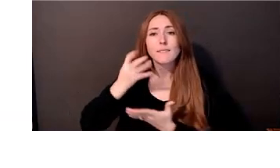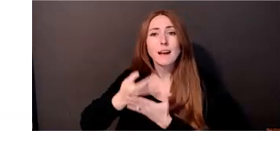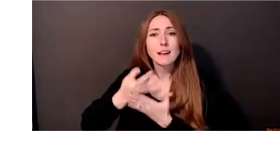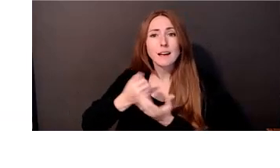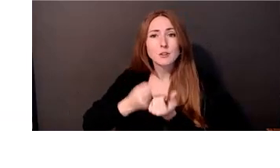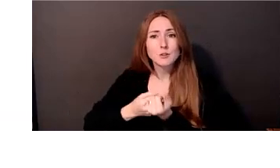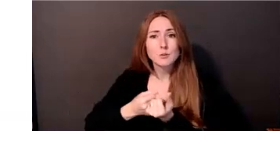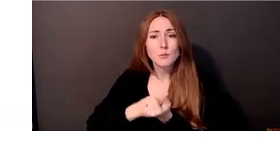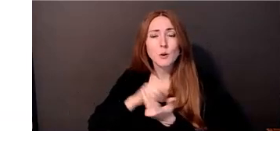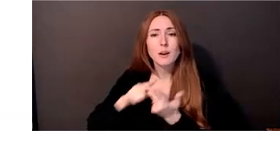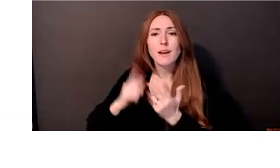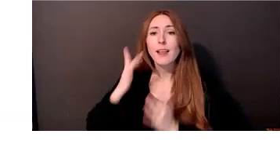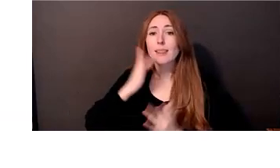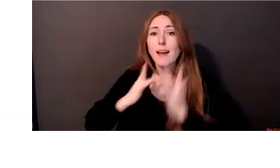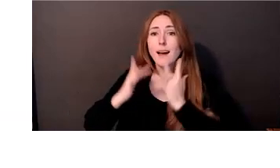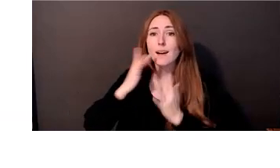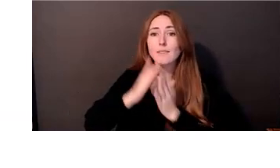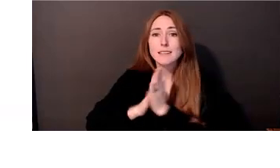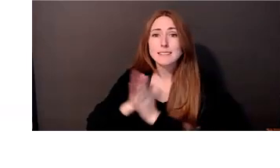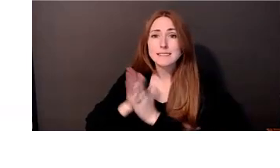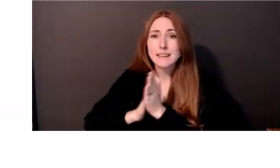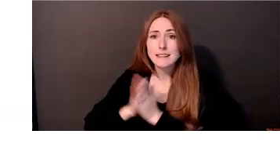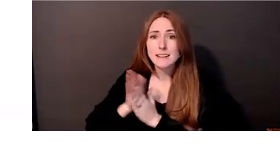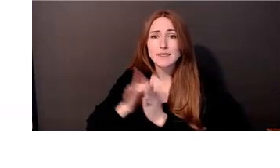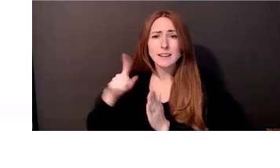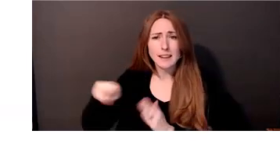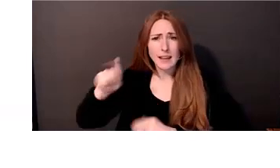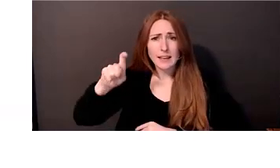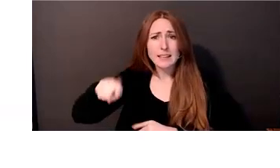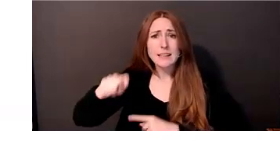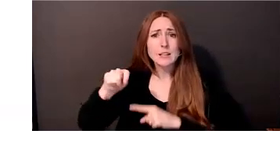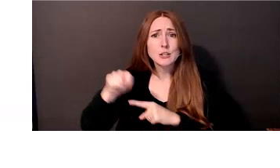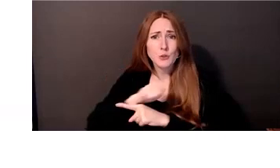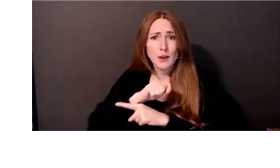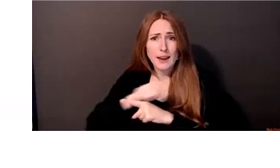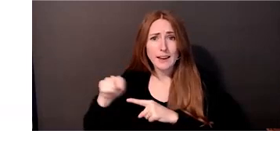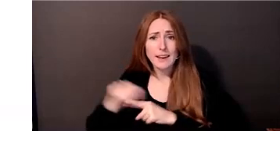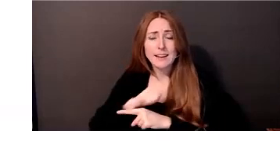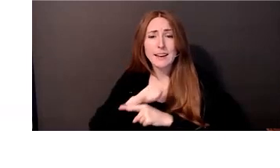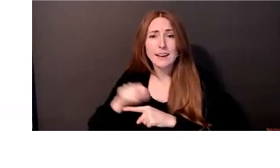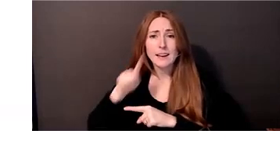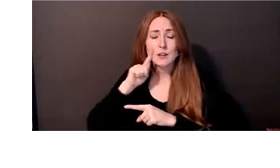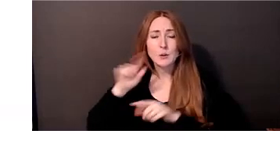They need training. They need specialized training to do brokering activities.